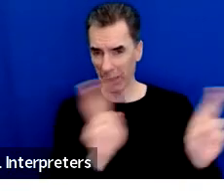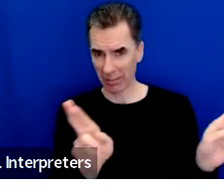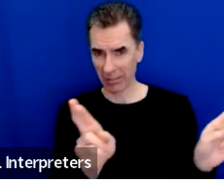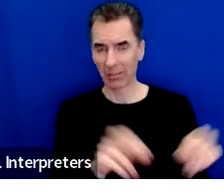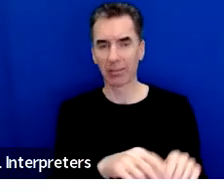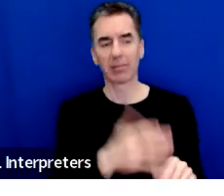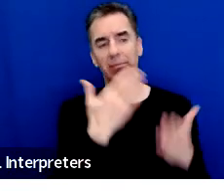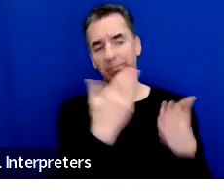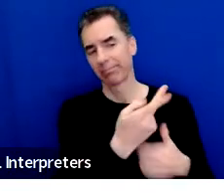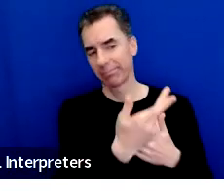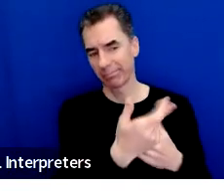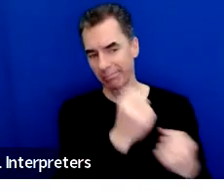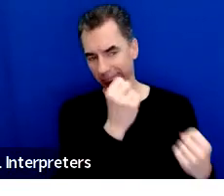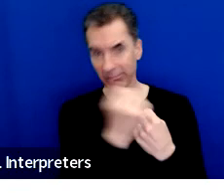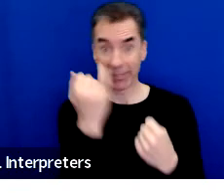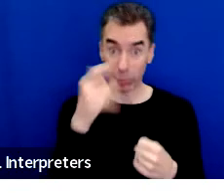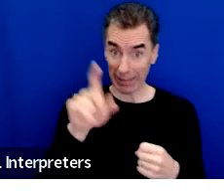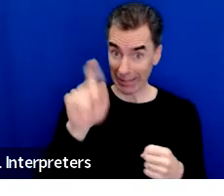So if you need an interpreter, look for them.